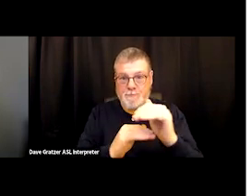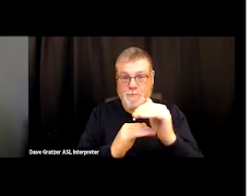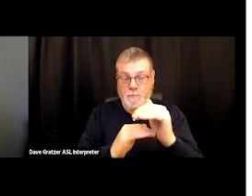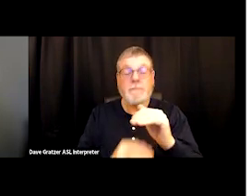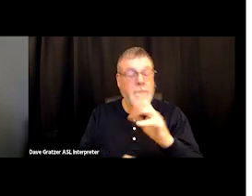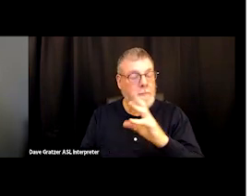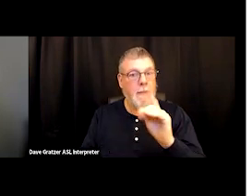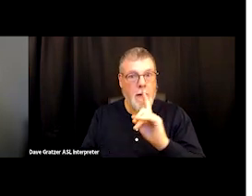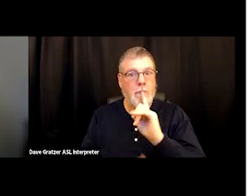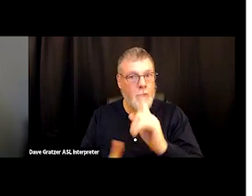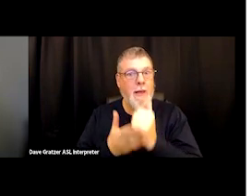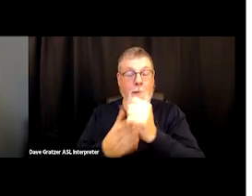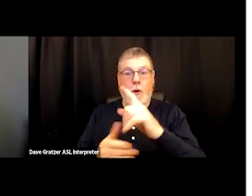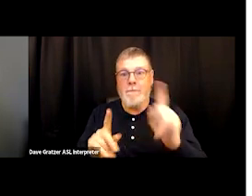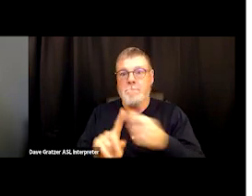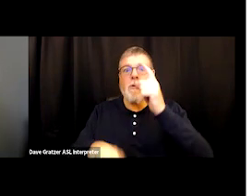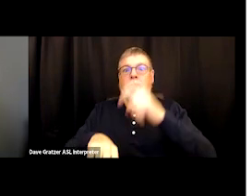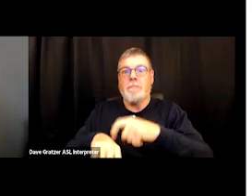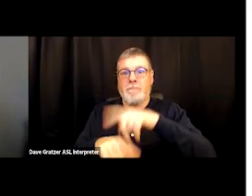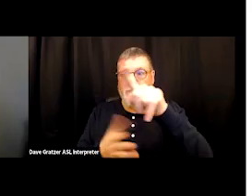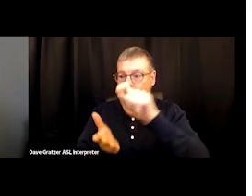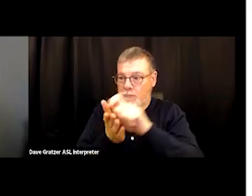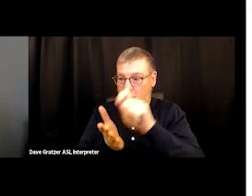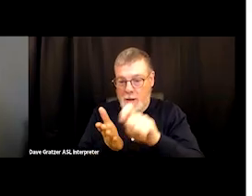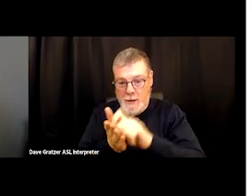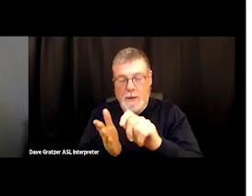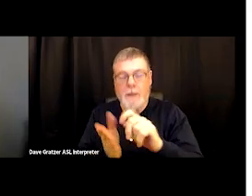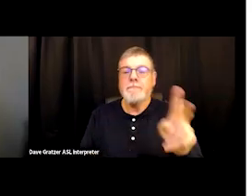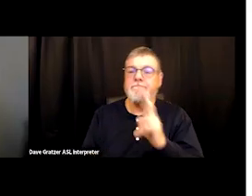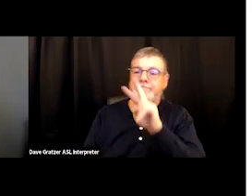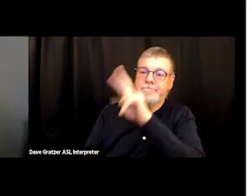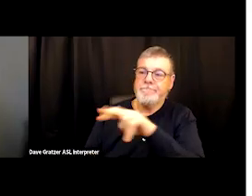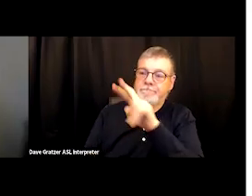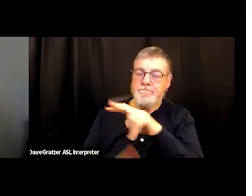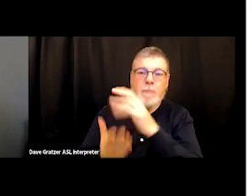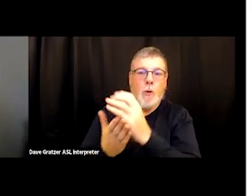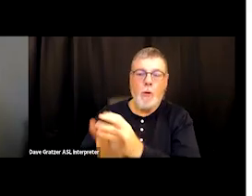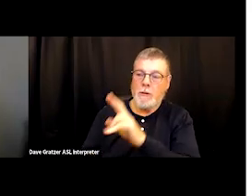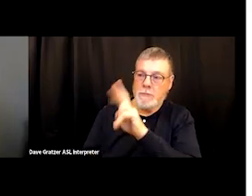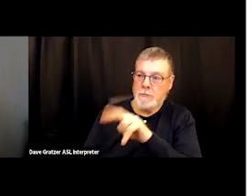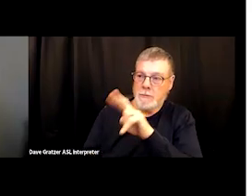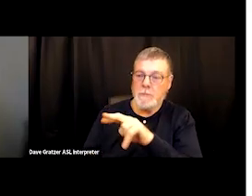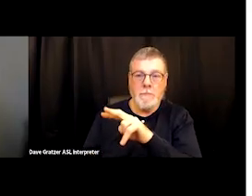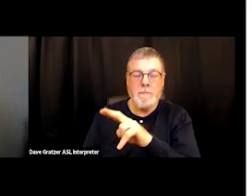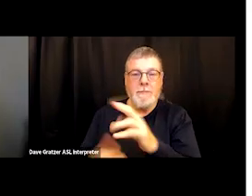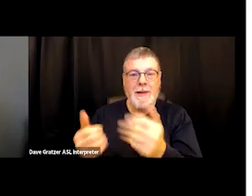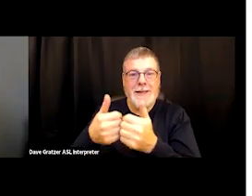when you get ready to write your first MSR to just log into the SOAR online course and pull up the... We have, a separate article for